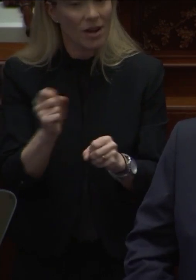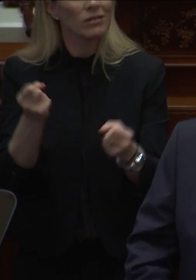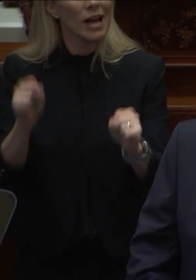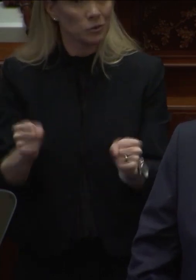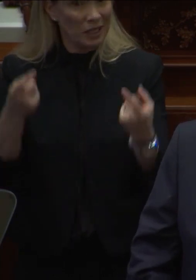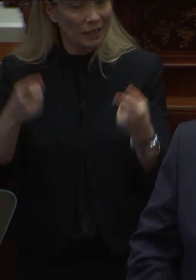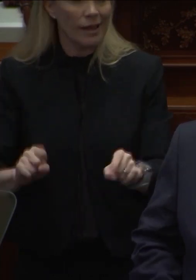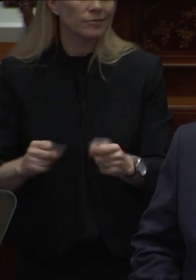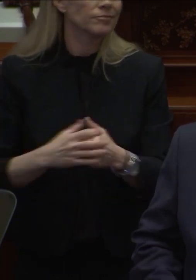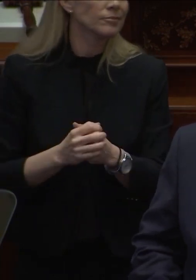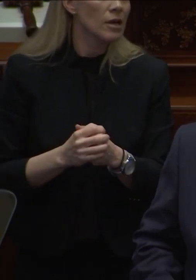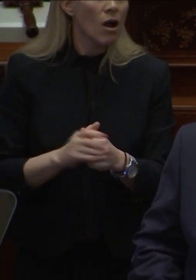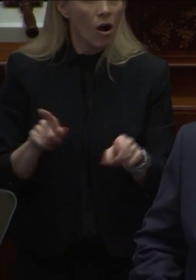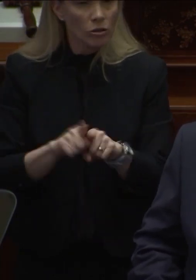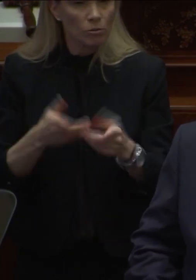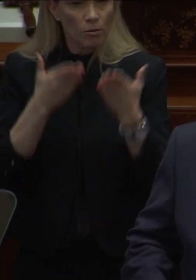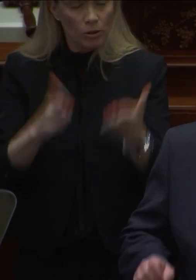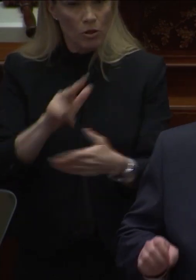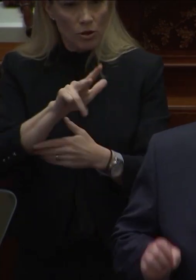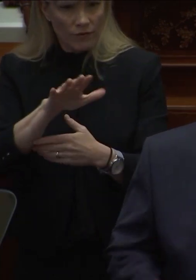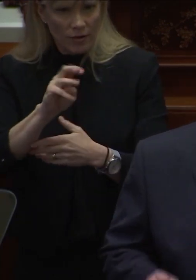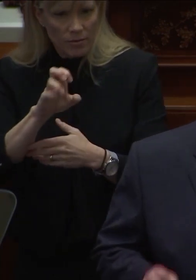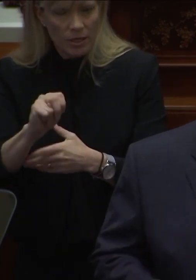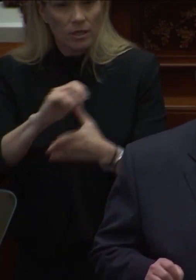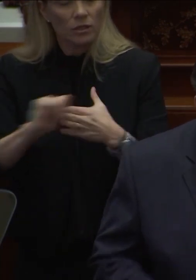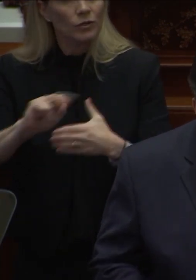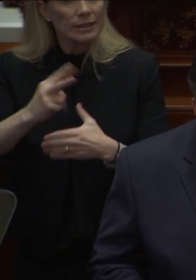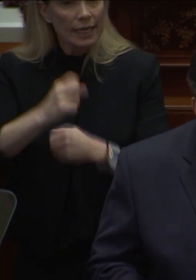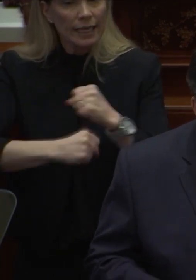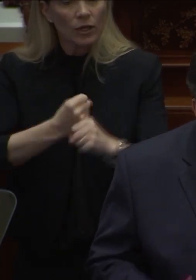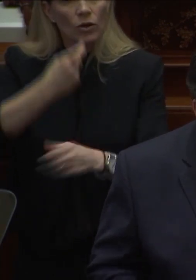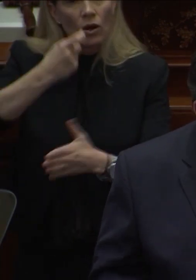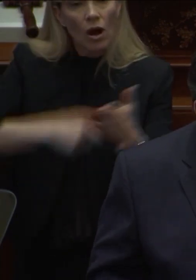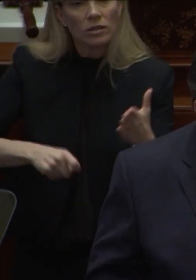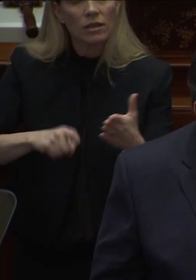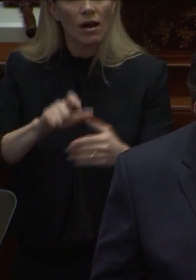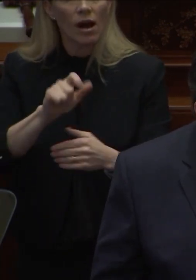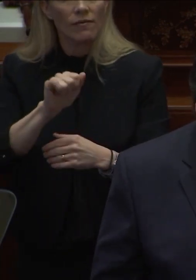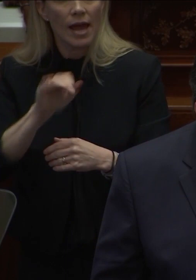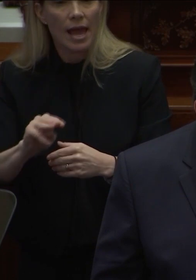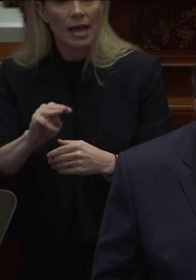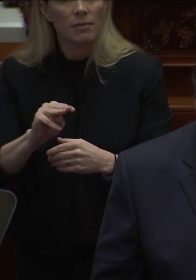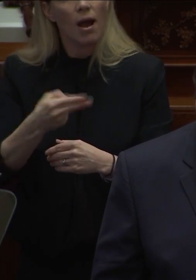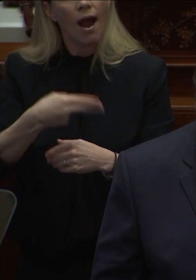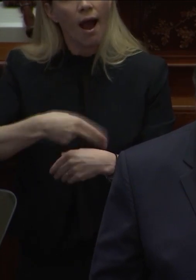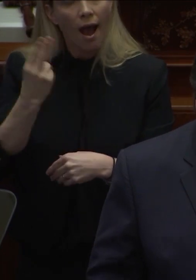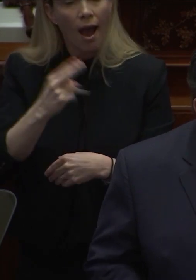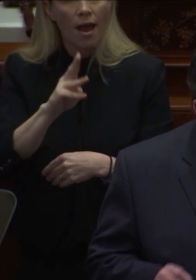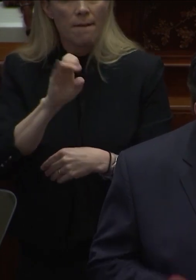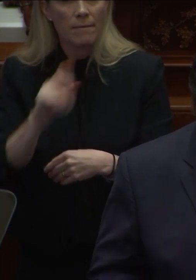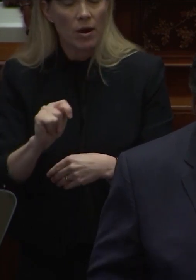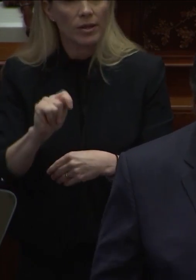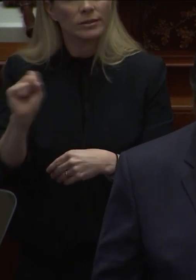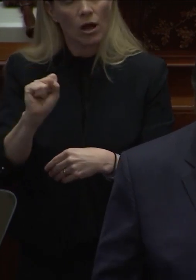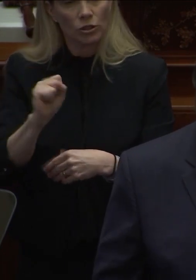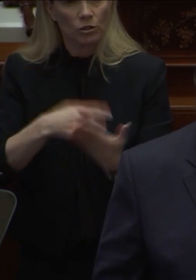AND I INTEND TO DO MORE EVERY YEAR AS WE CAN. I AM ALSO PROPOSING $35 MILLION FOR THE SECOND YEAR COSTS OF THE